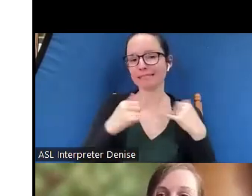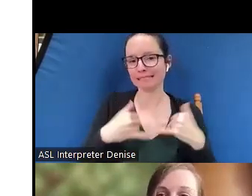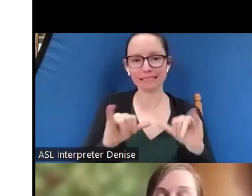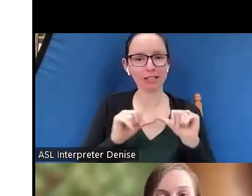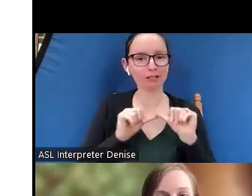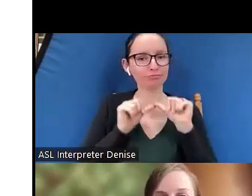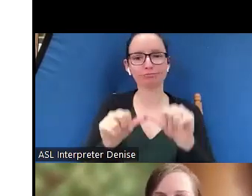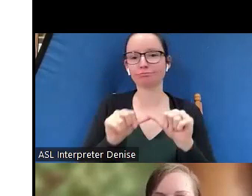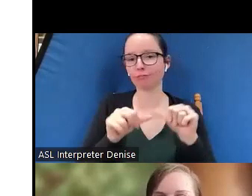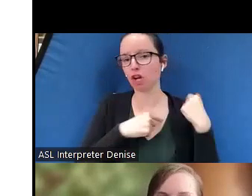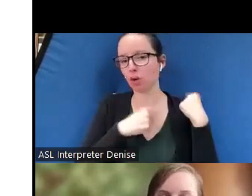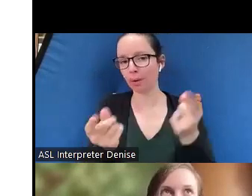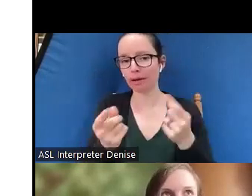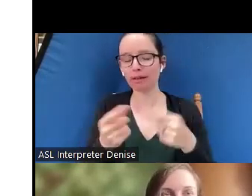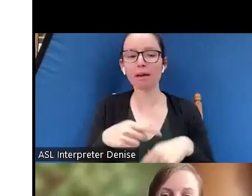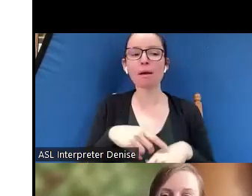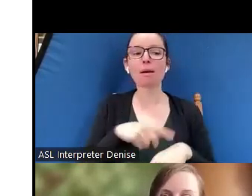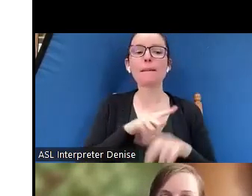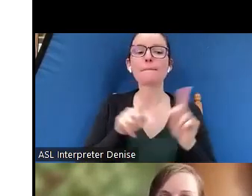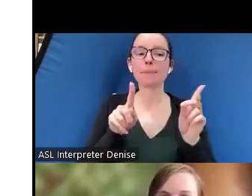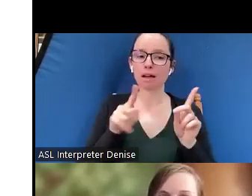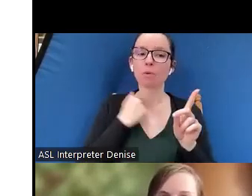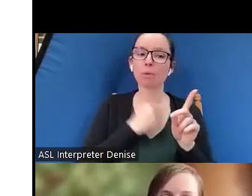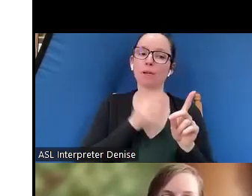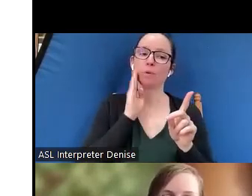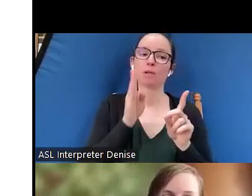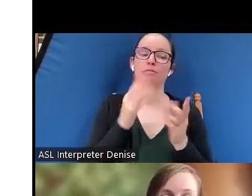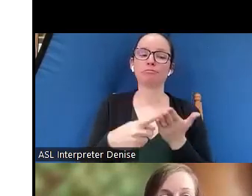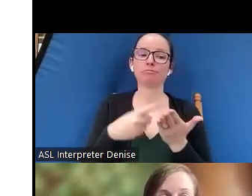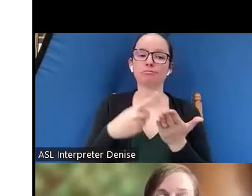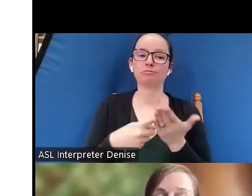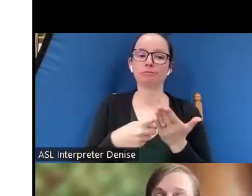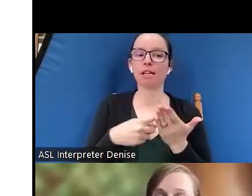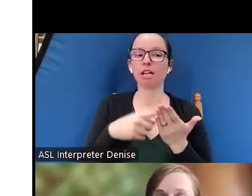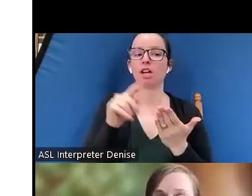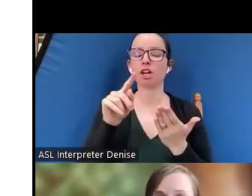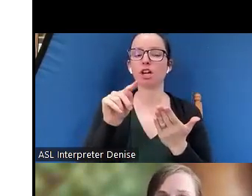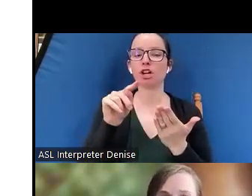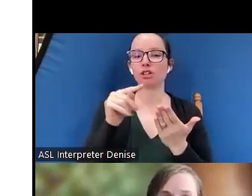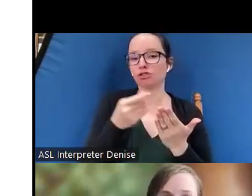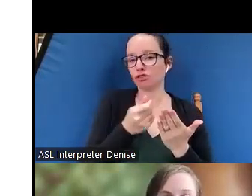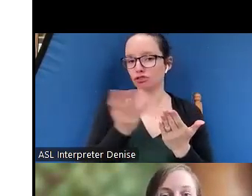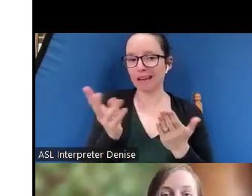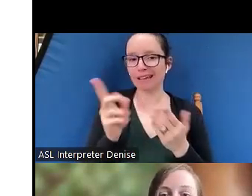about what some of these transdisciplinary teams are doing in terms of project leadership and management, a